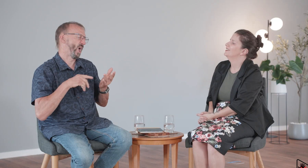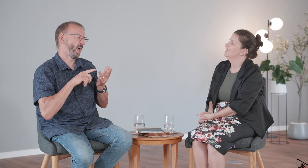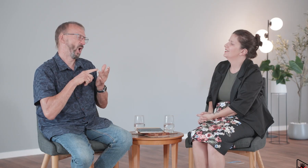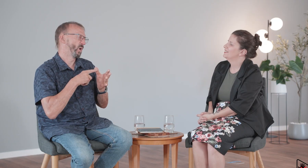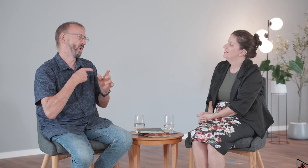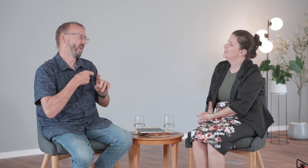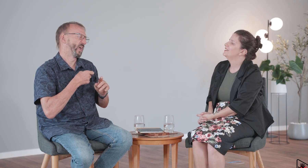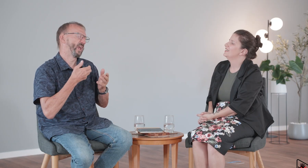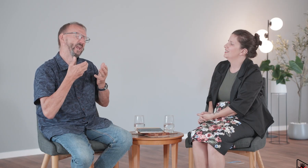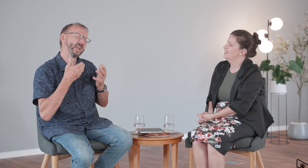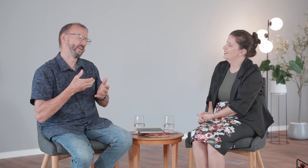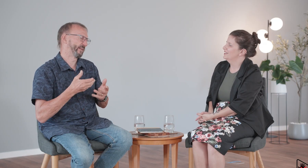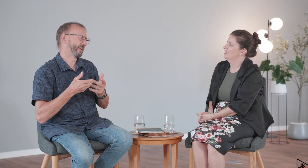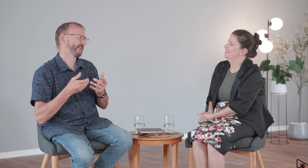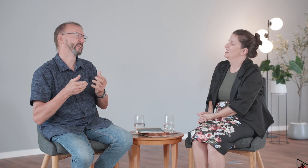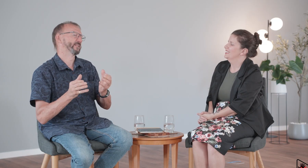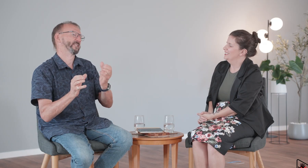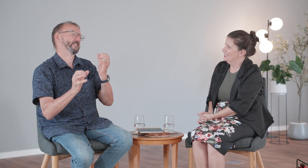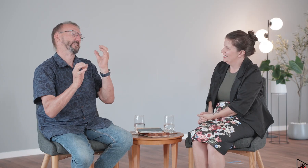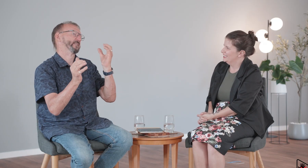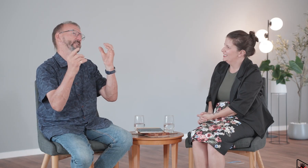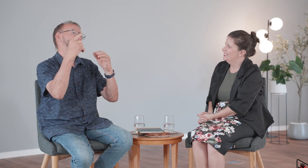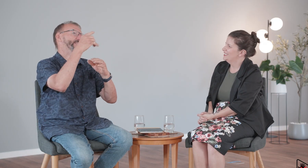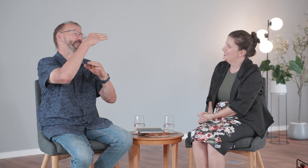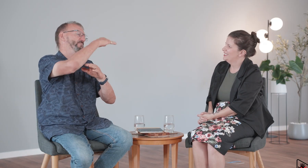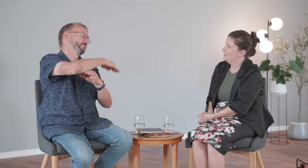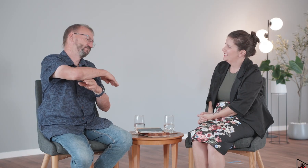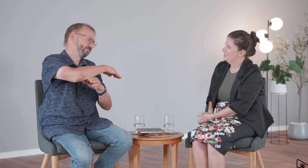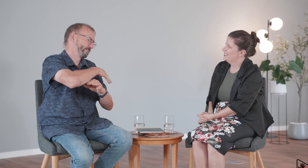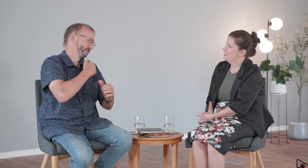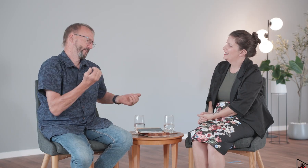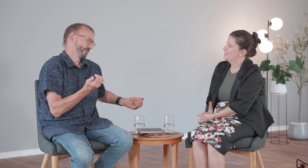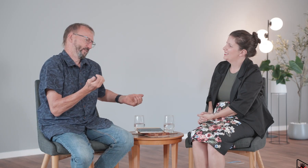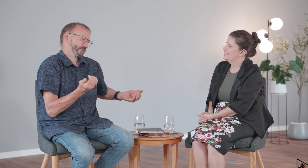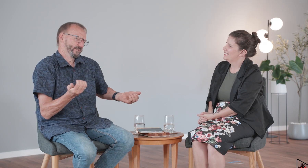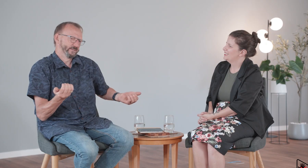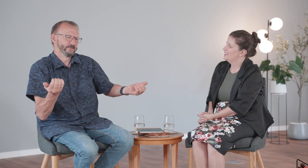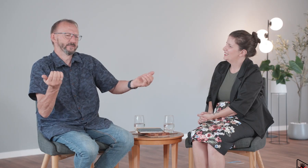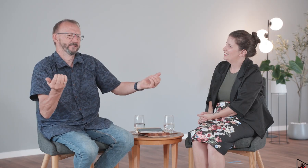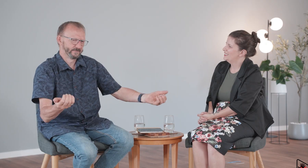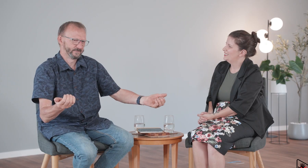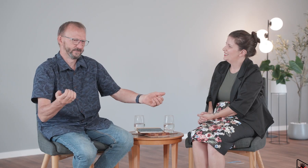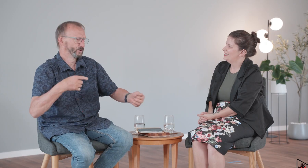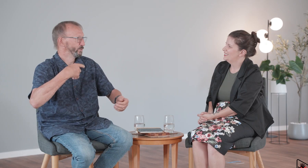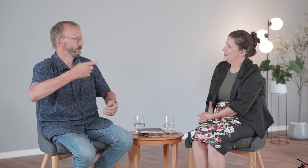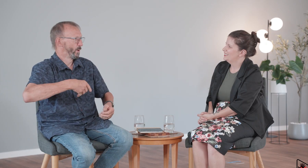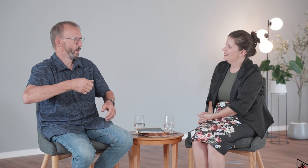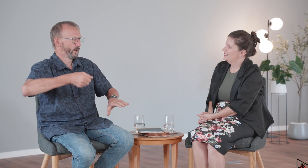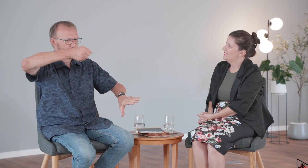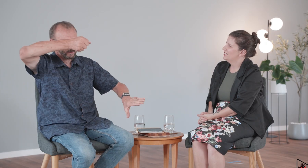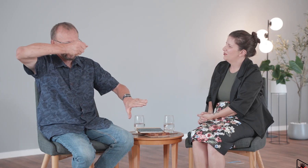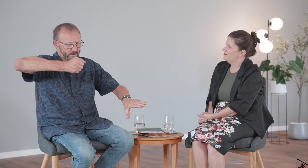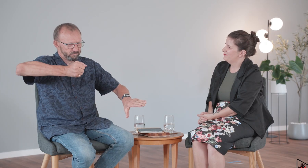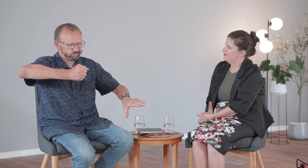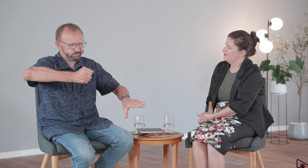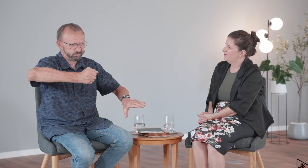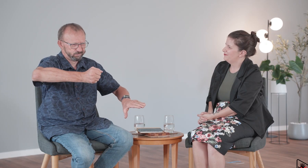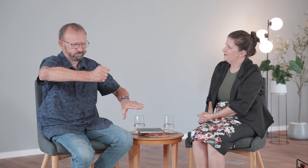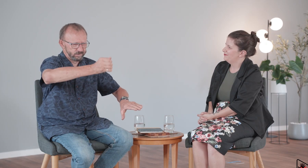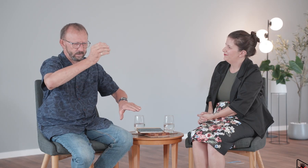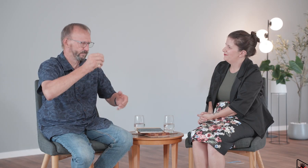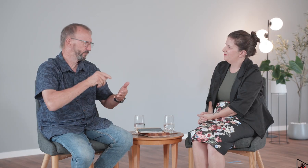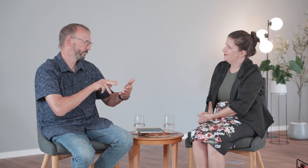out. Very heavy. Oak is quite a heavy wood. And so, then I'll lug that over to the saw and I'll